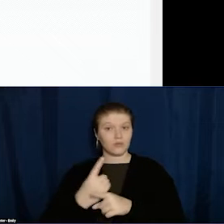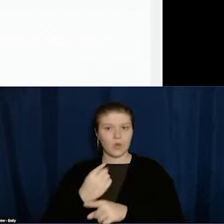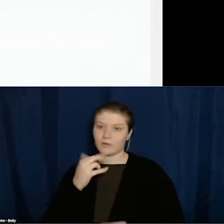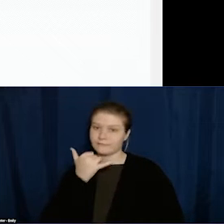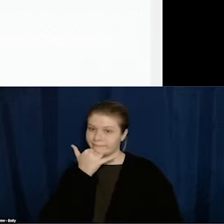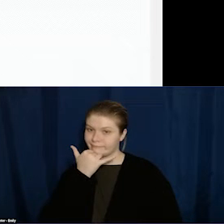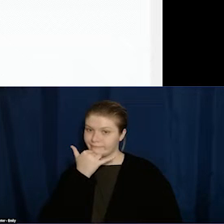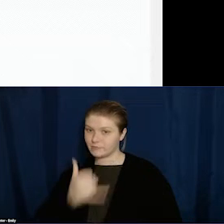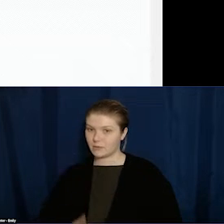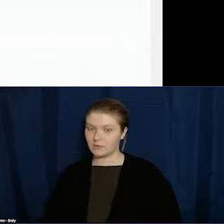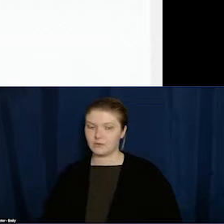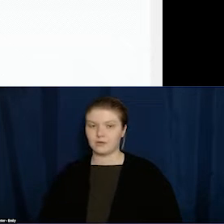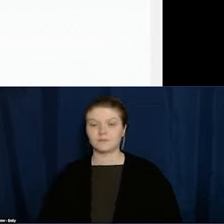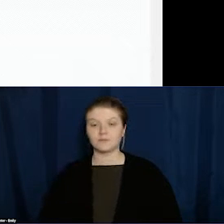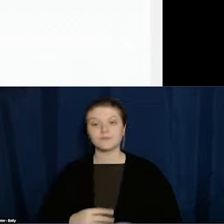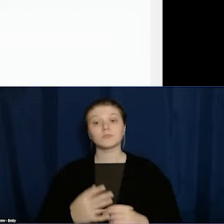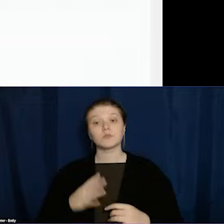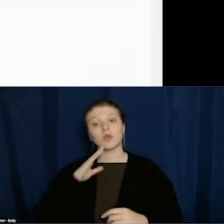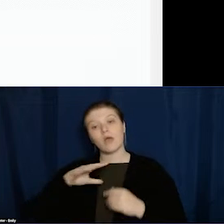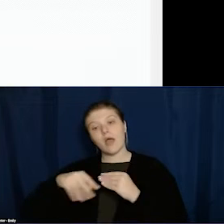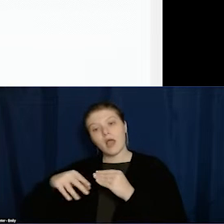And as you add numbers, it will automatically add this up.